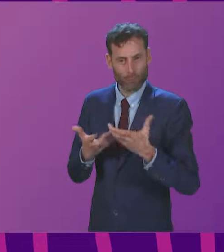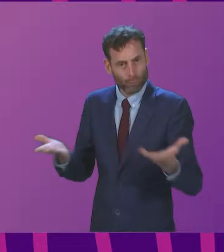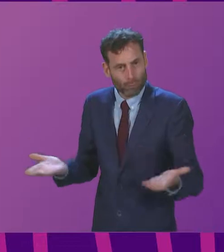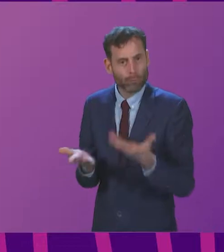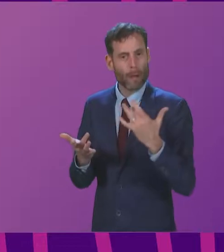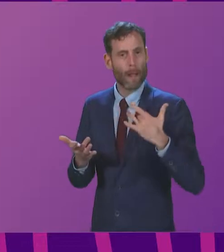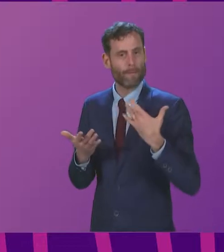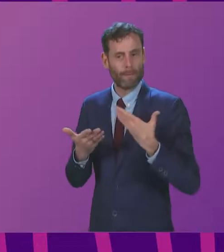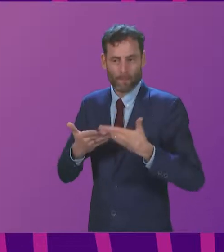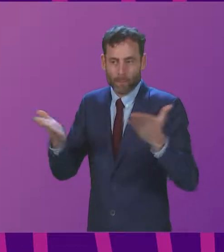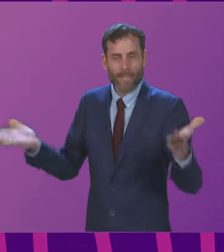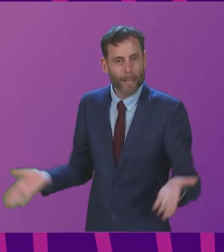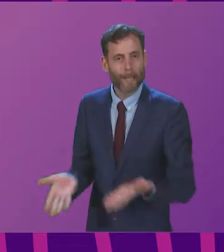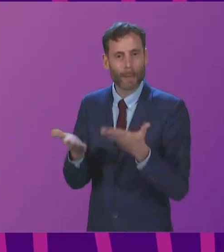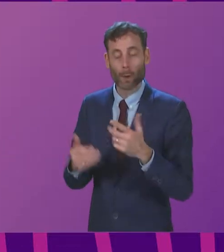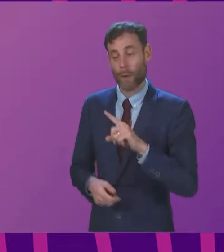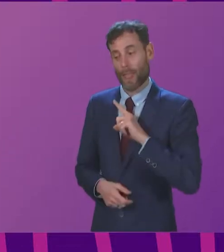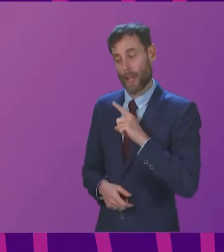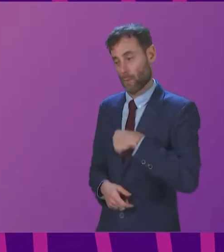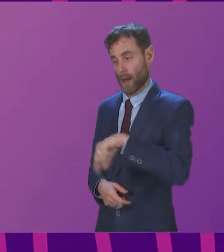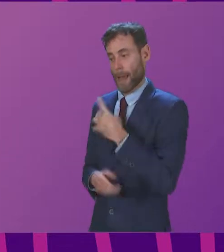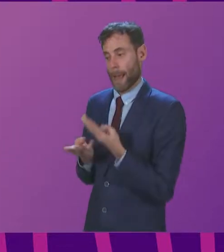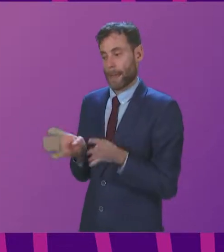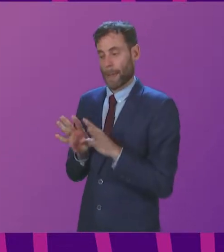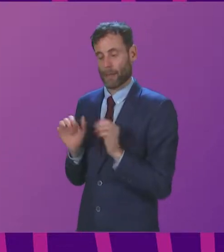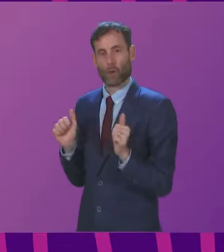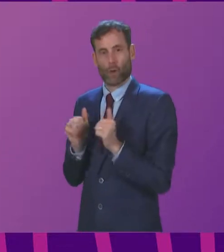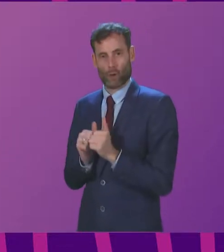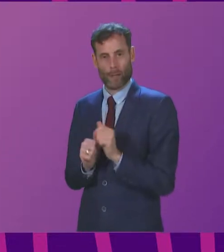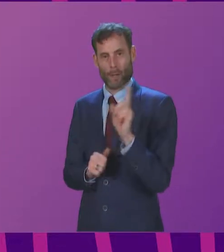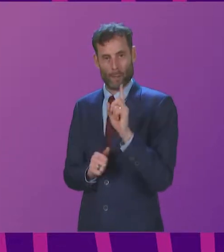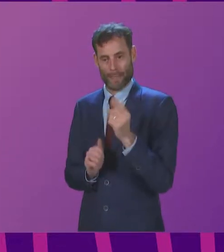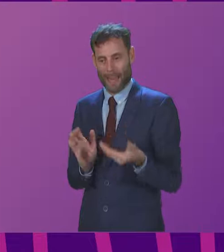That is why the Cabinet decided this morning to retain for a further period